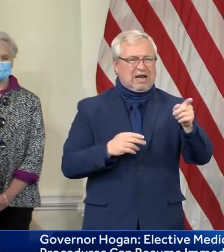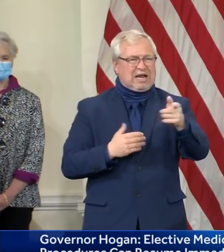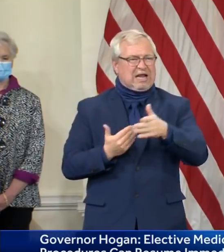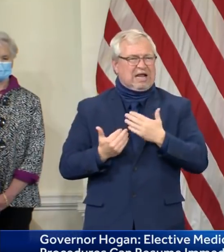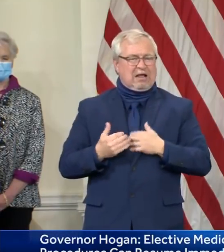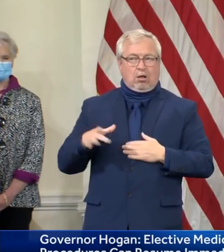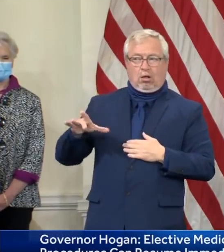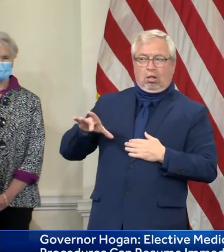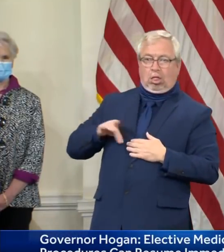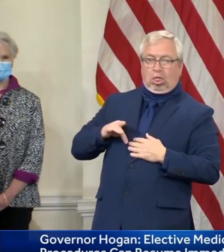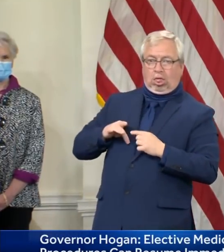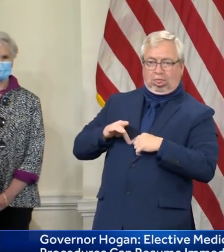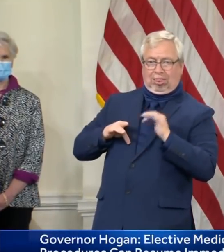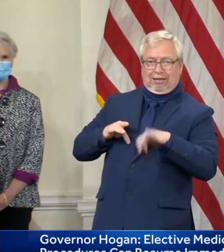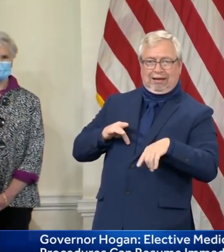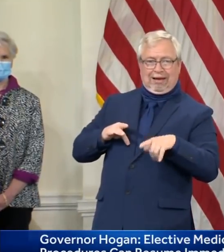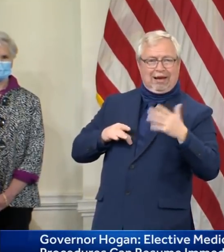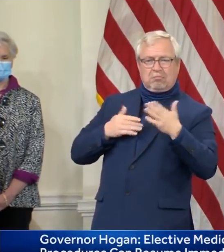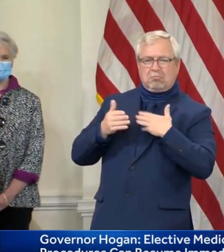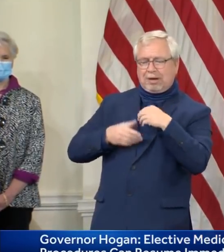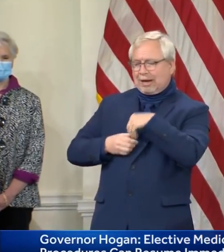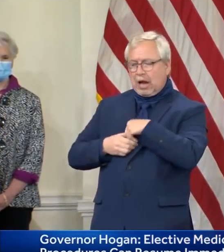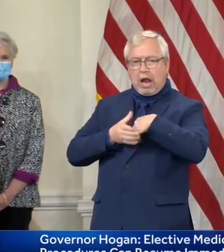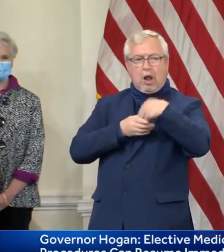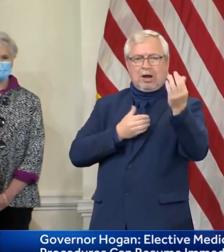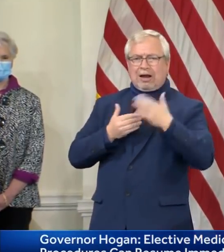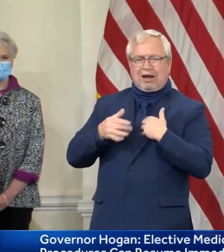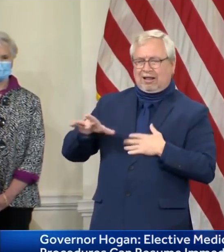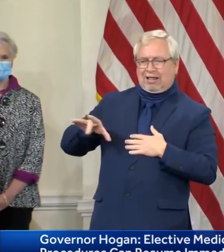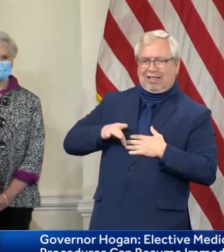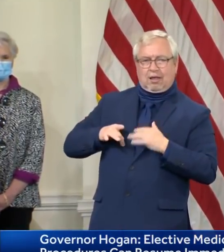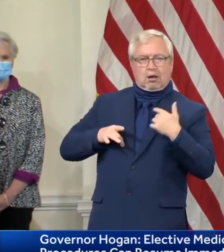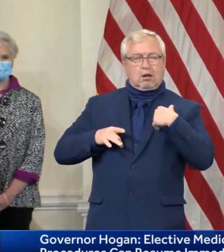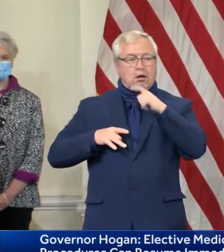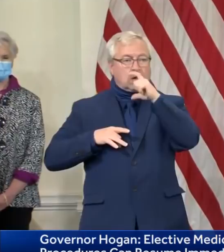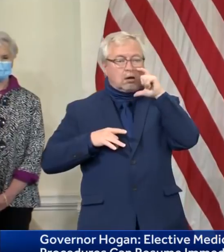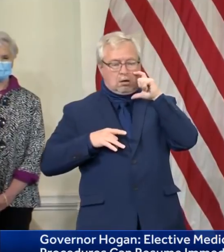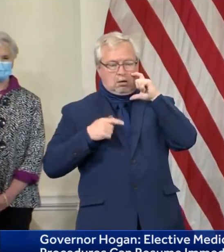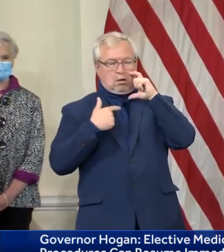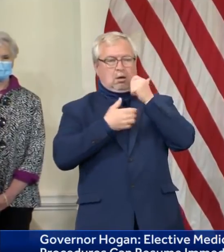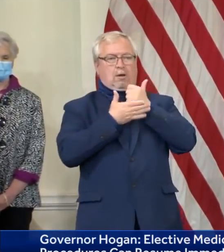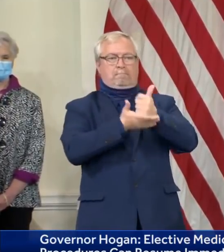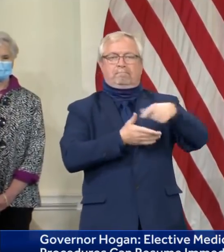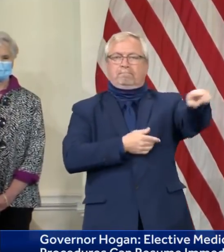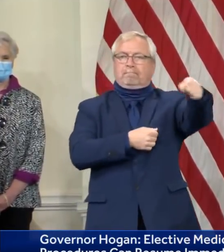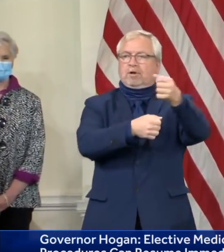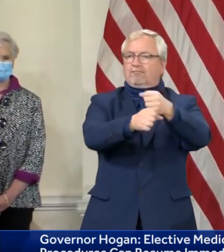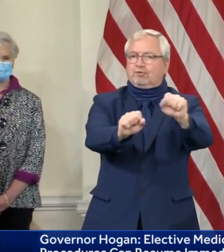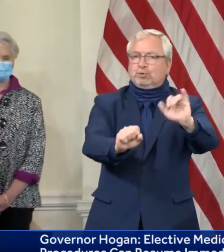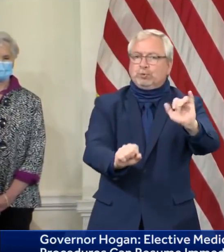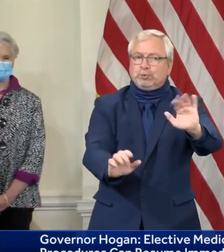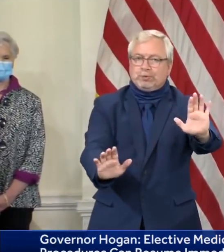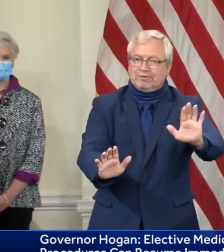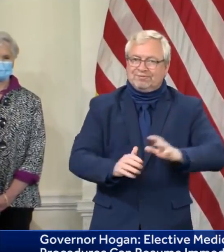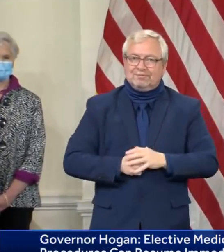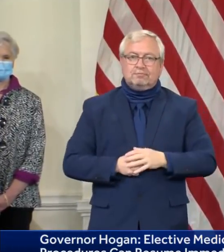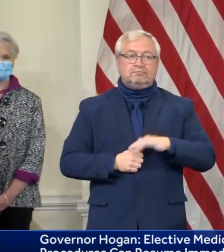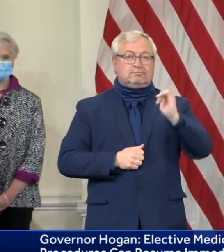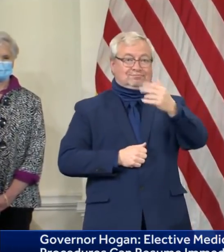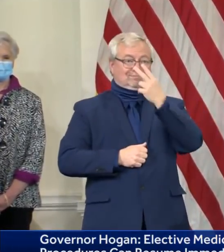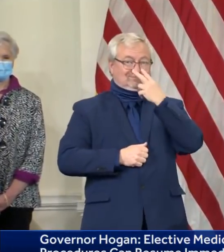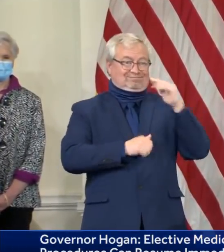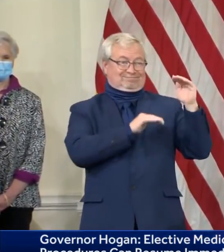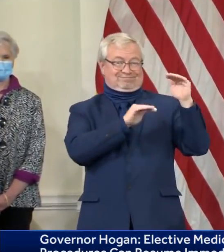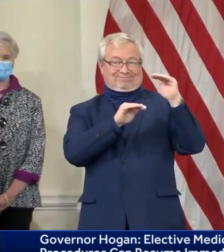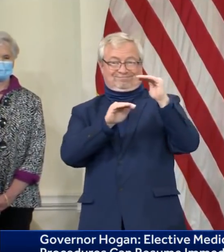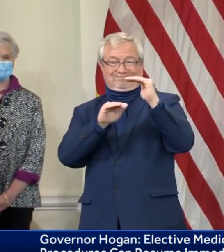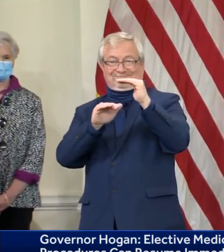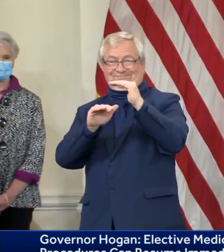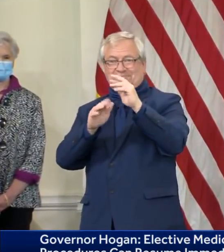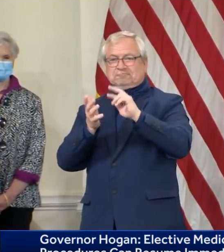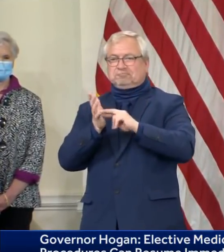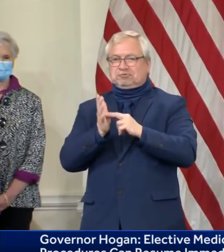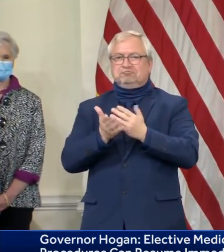FROM THE TO YOU -- FROM ME TO YOU IF I AM WEARING A MASK.